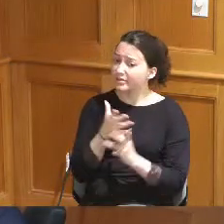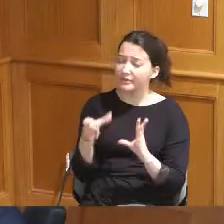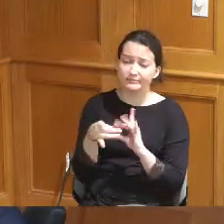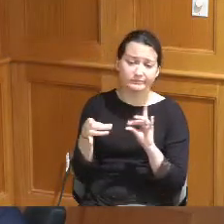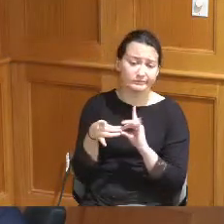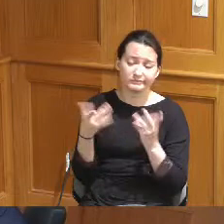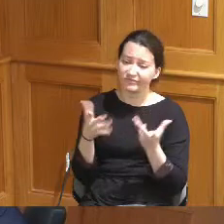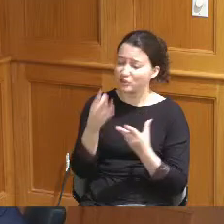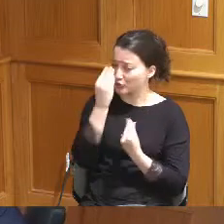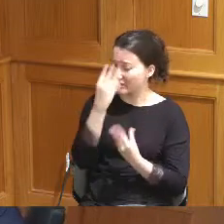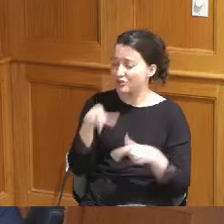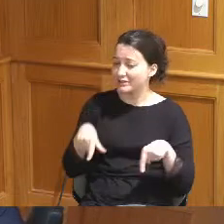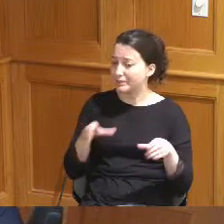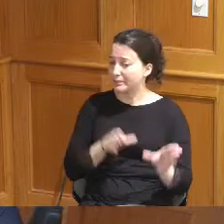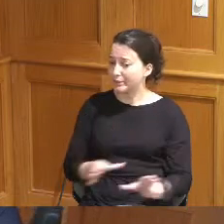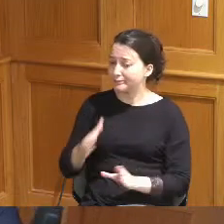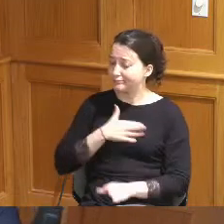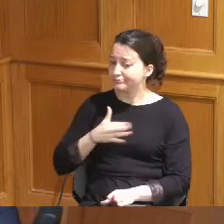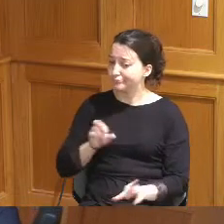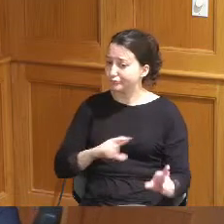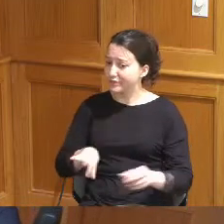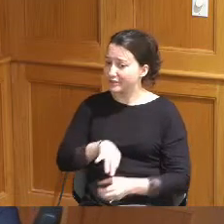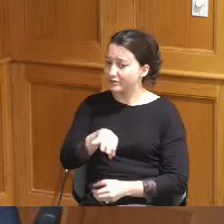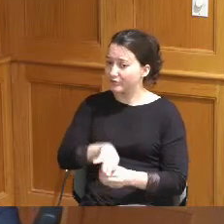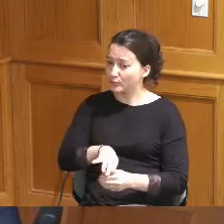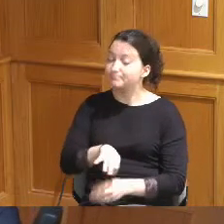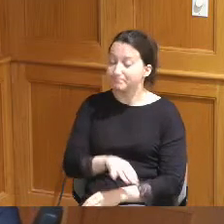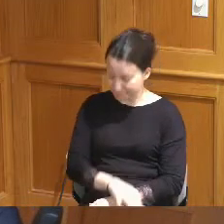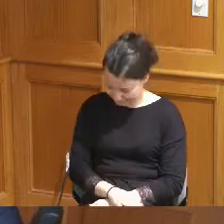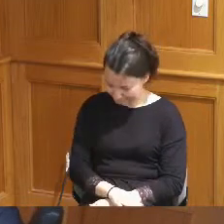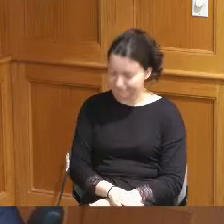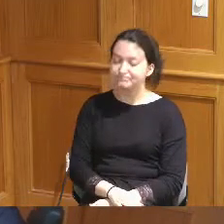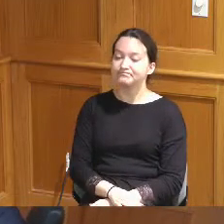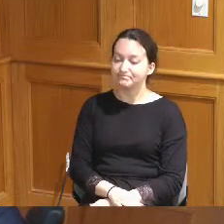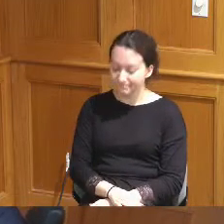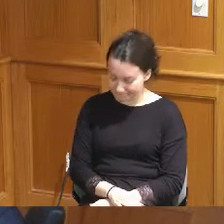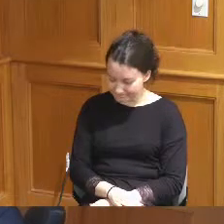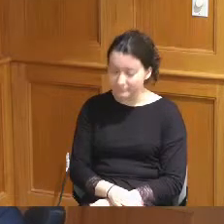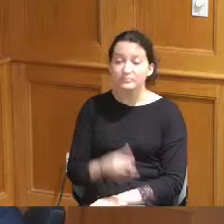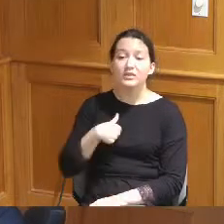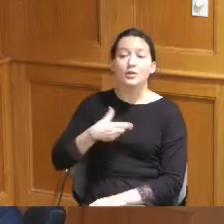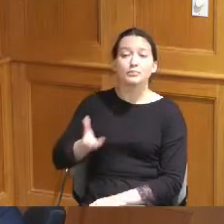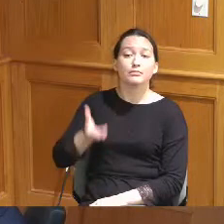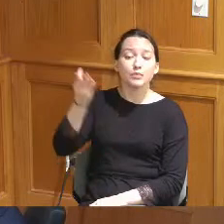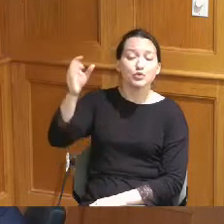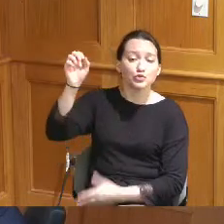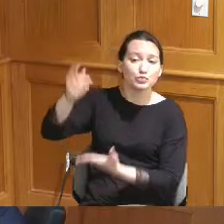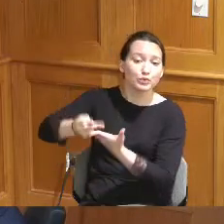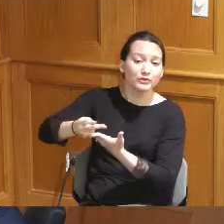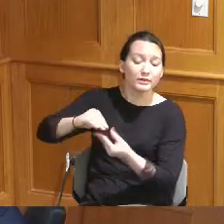on this plan so I'm ready to vote for it okay I'll make a motion to approve item number ten second